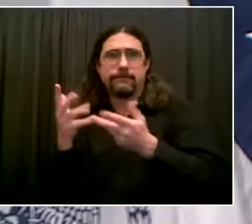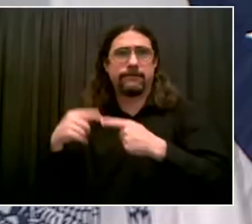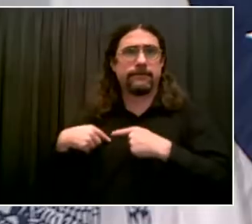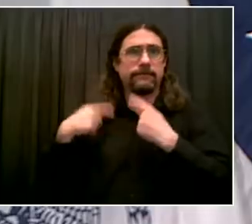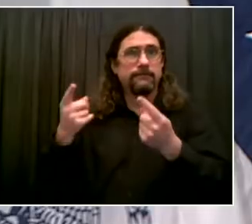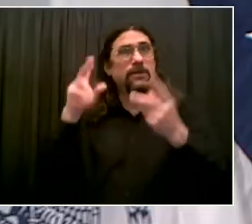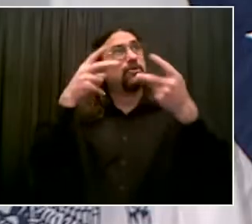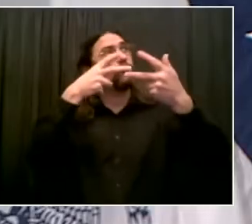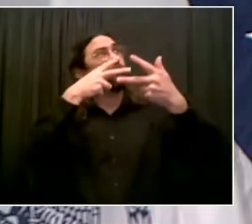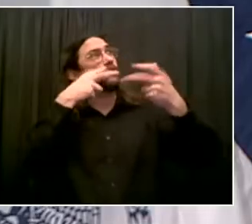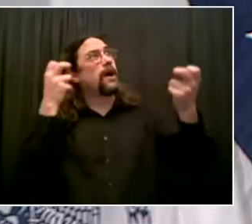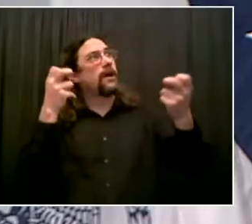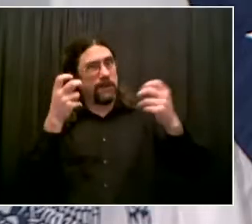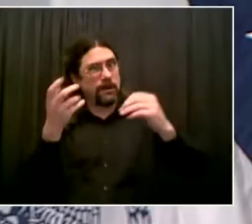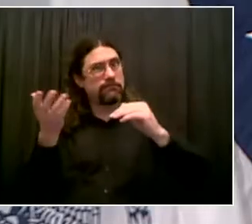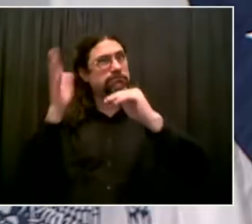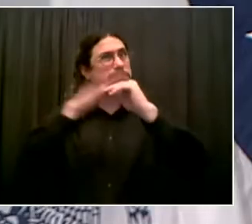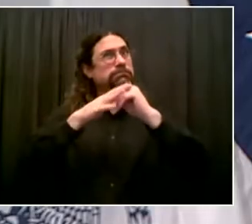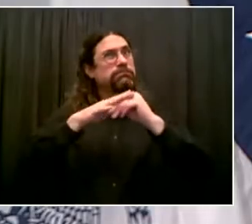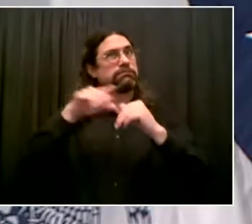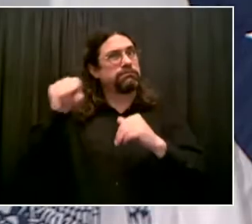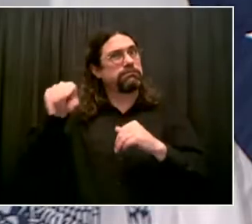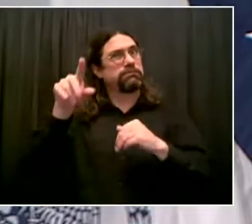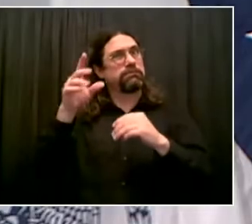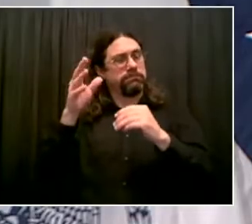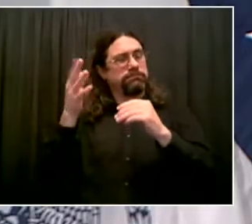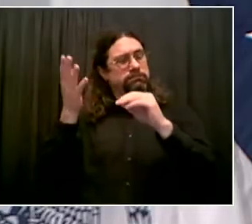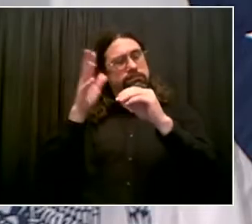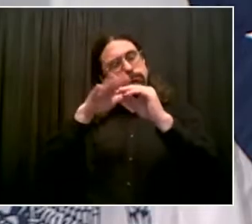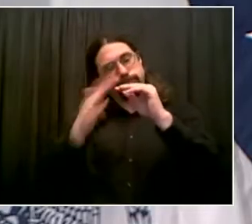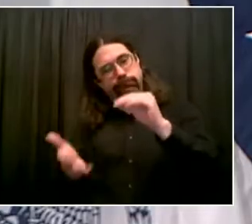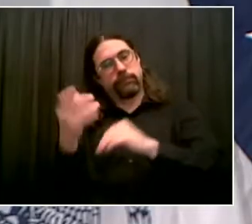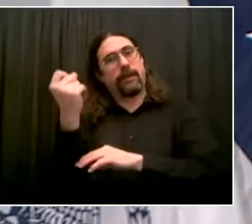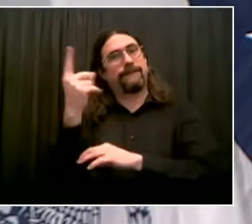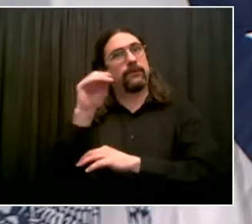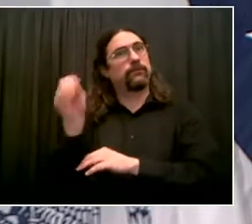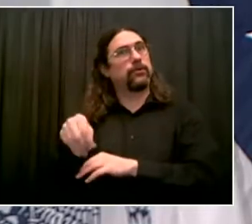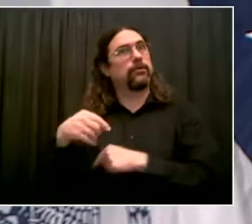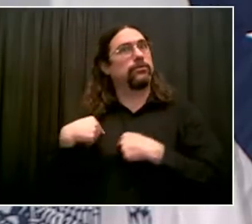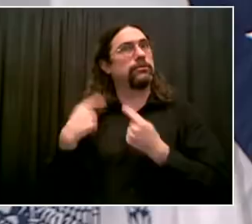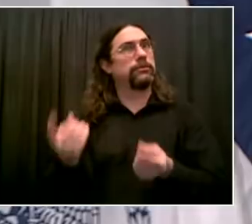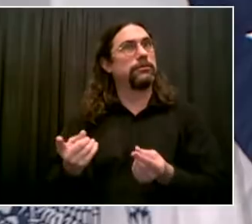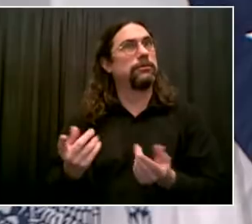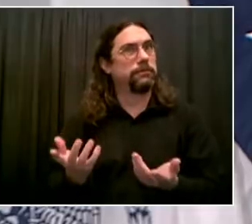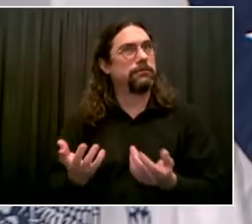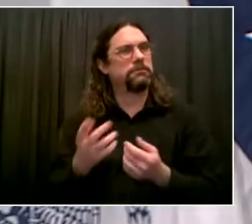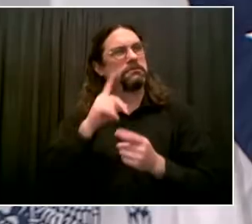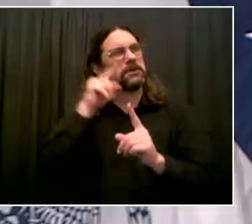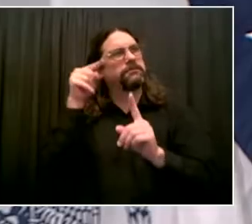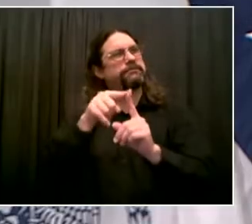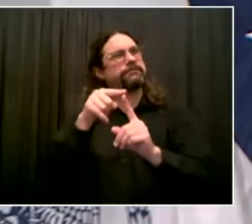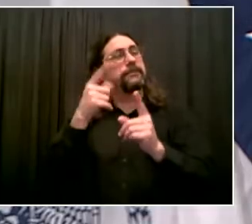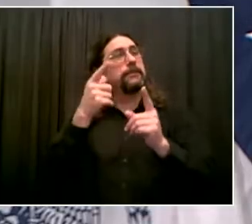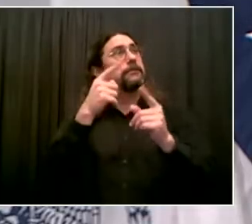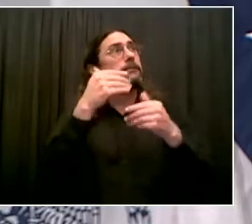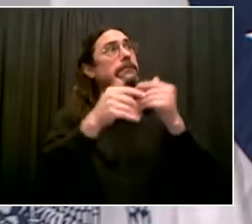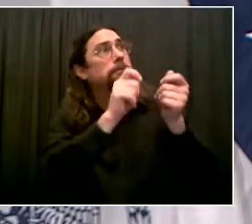CITY, YOU SEE HOW CONSISTENTL Y CRI HMEAS GONE DOWN EVEN WHEN WE HAVE TOUGH MOMENTS,